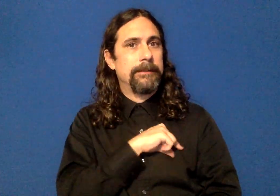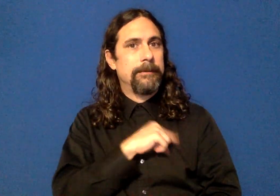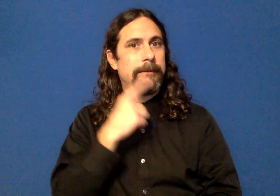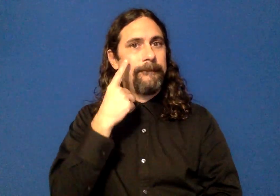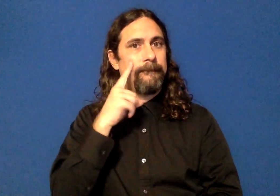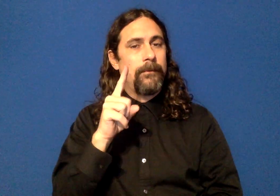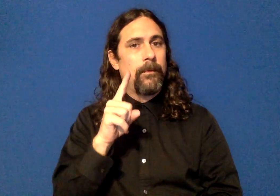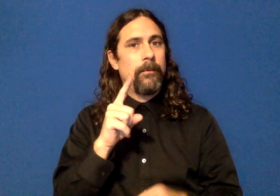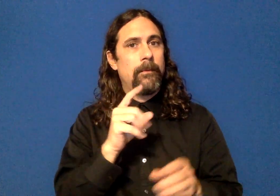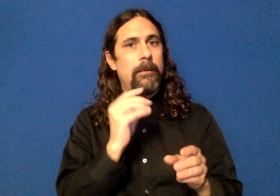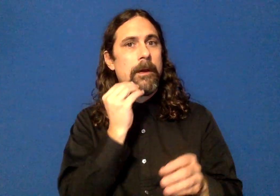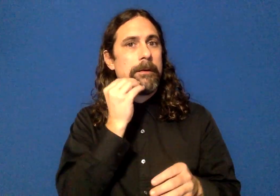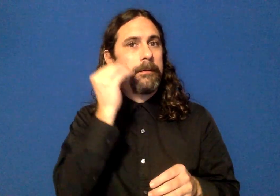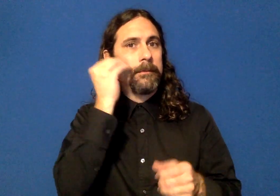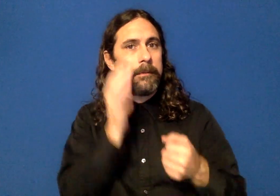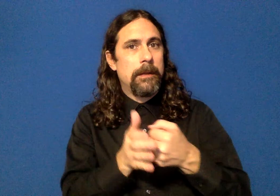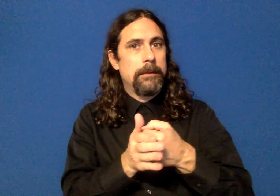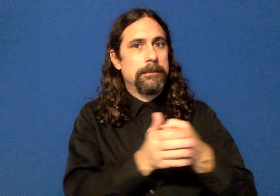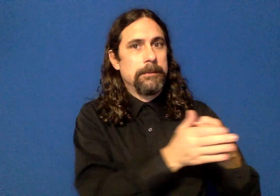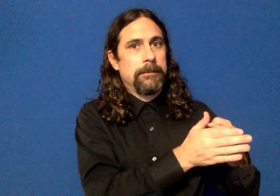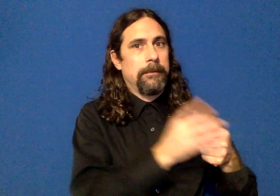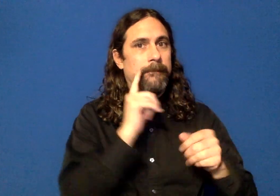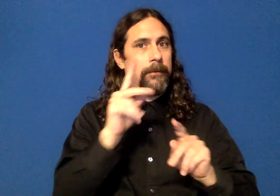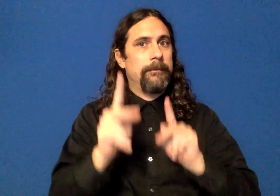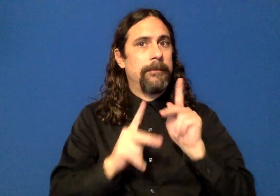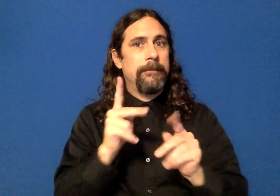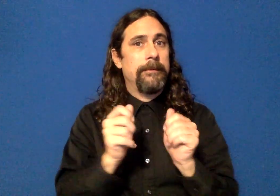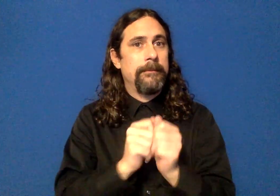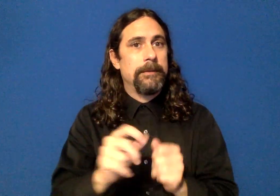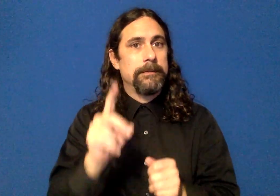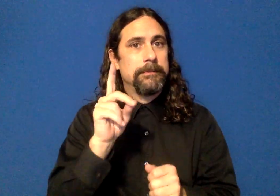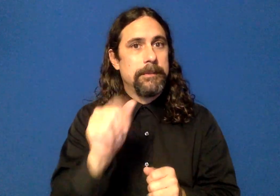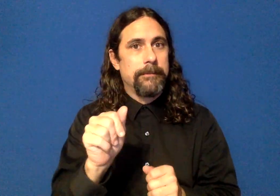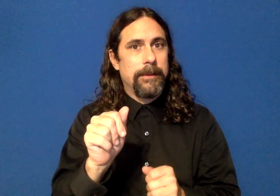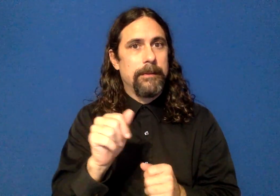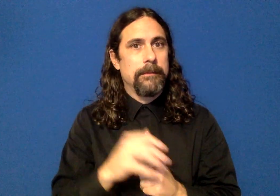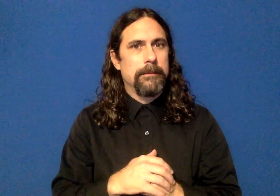Certificate of Eligibility for Units Set Aside for People with Disabilities